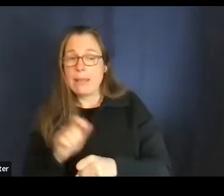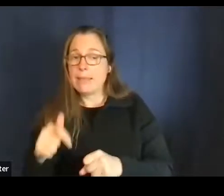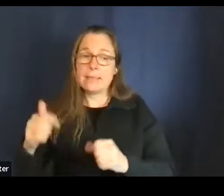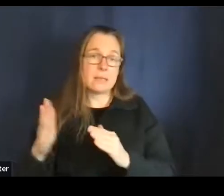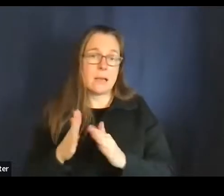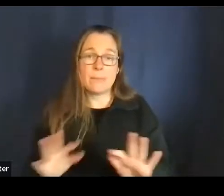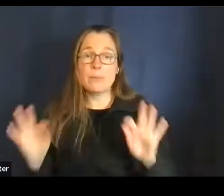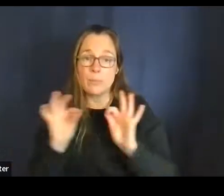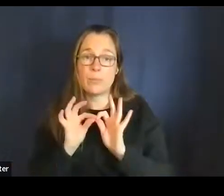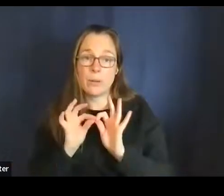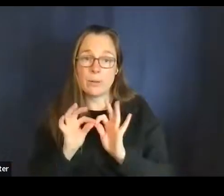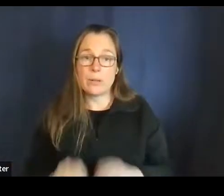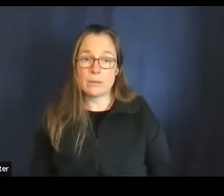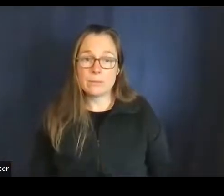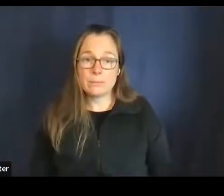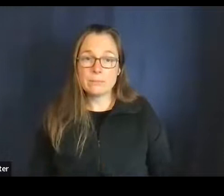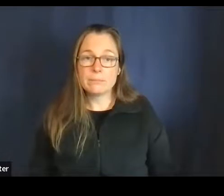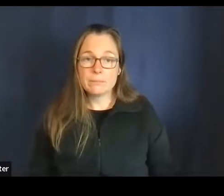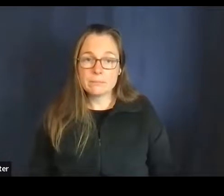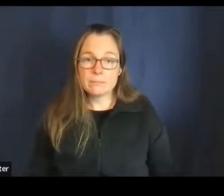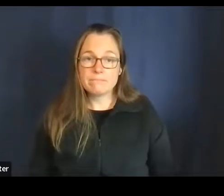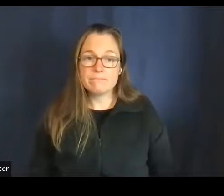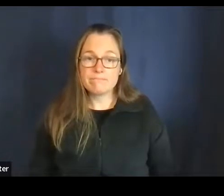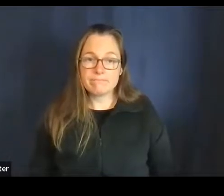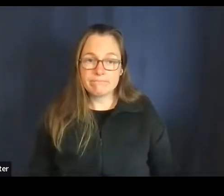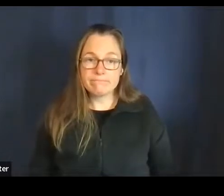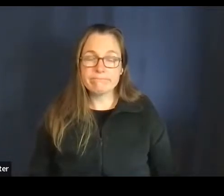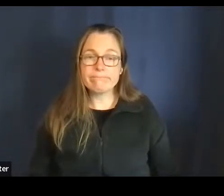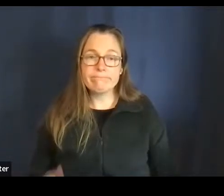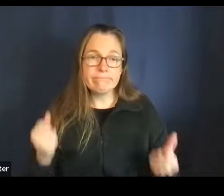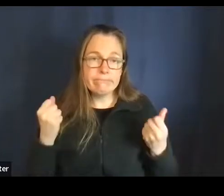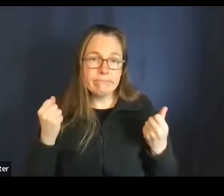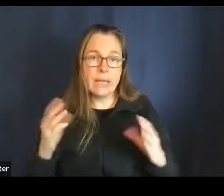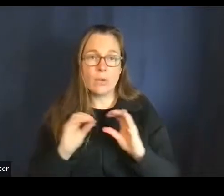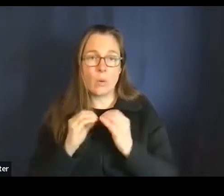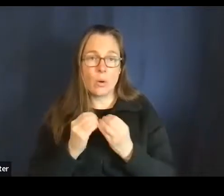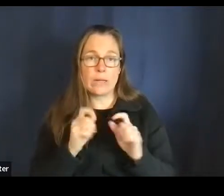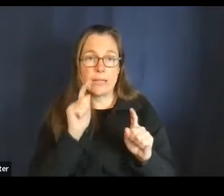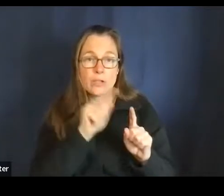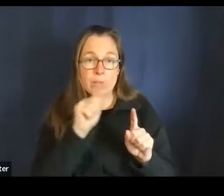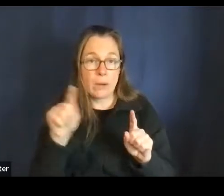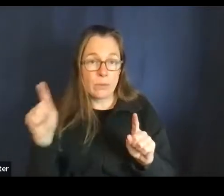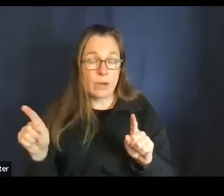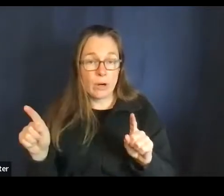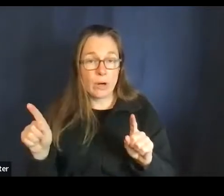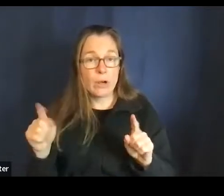So there are many organizations that support a mayor council